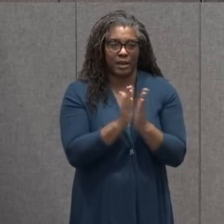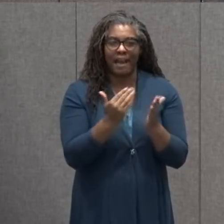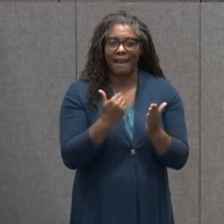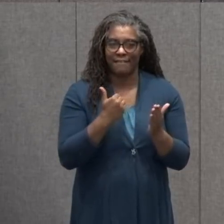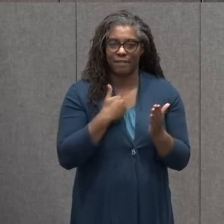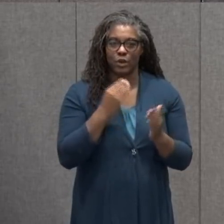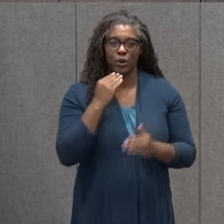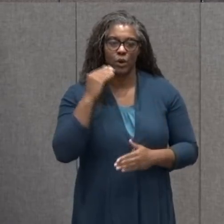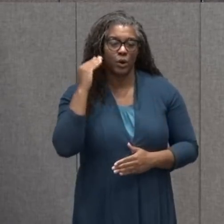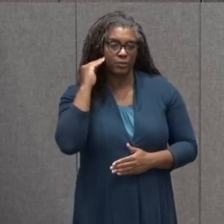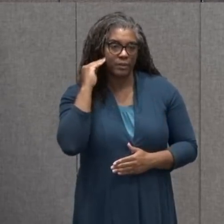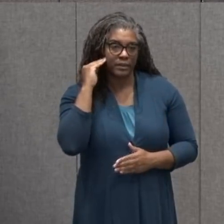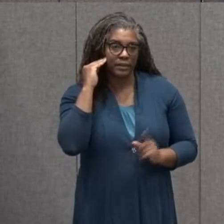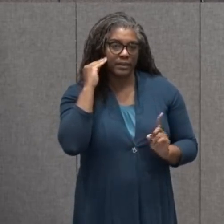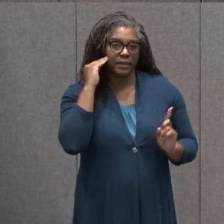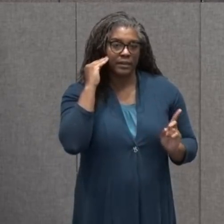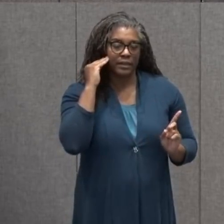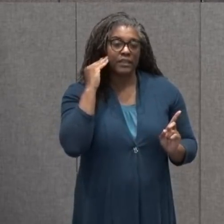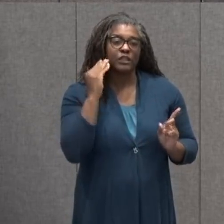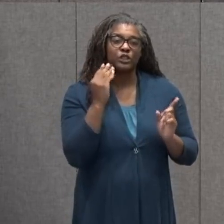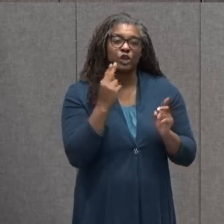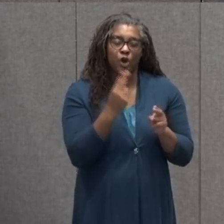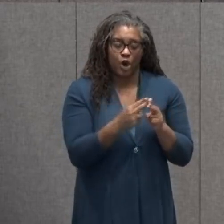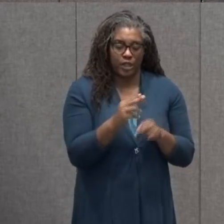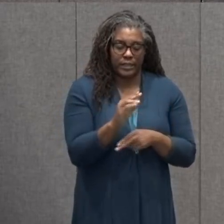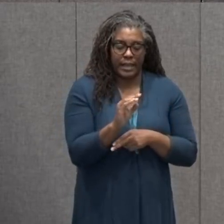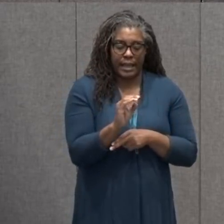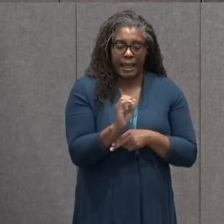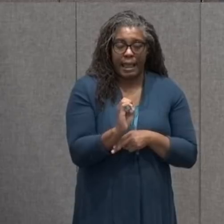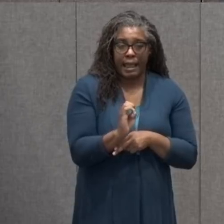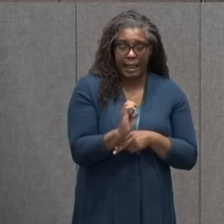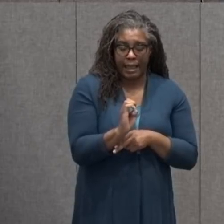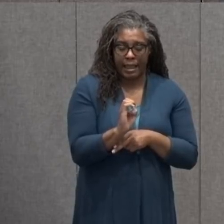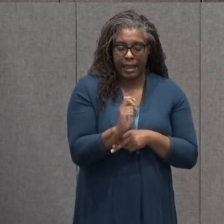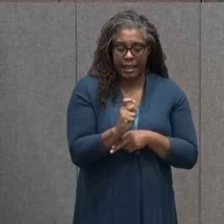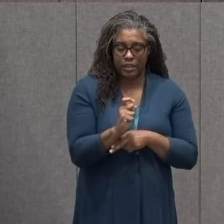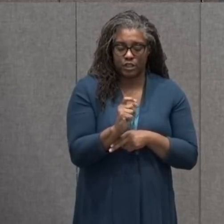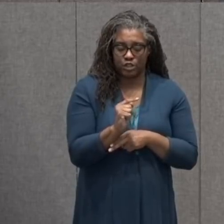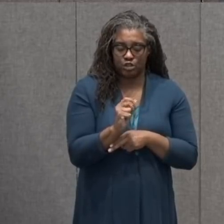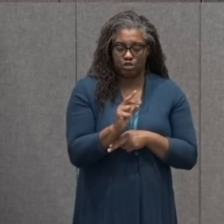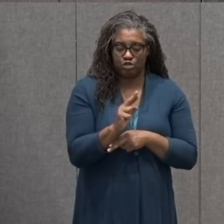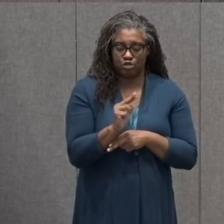It's called extreme weather, and it's published by National Geographic Kids.